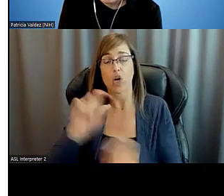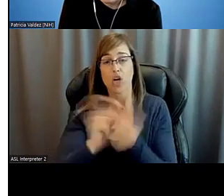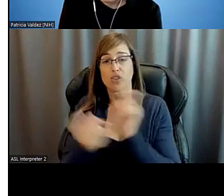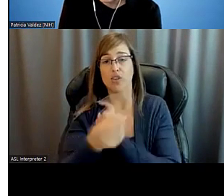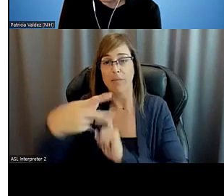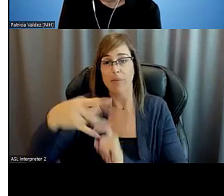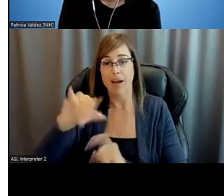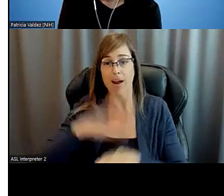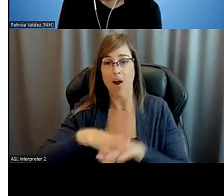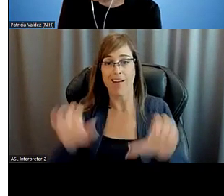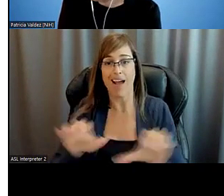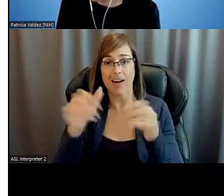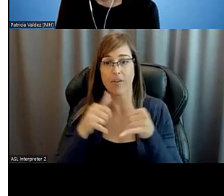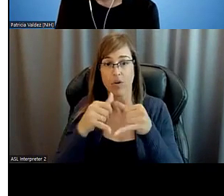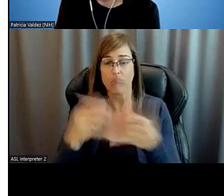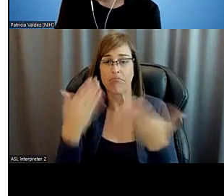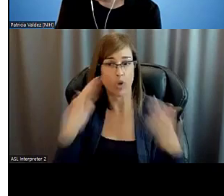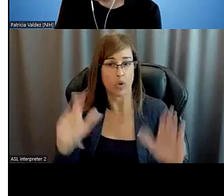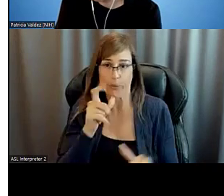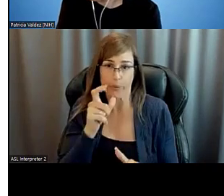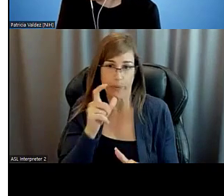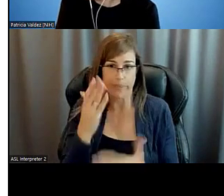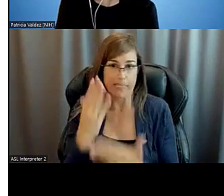And we don't know who that PI is. It's somebody not the postdoc.